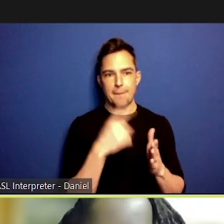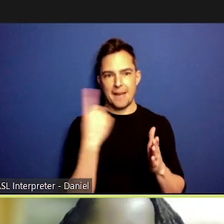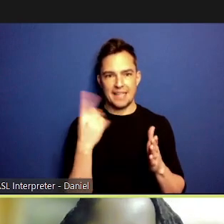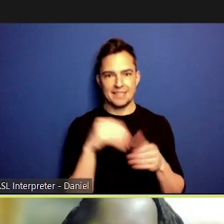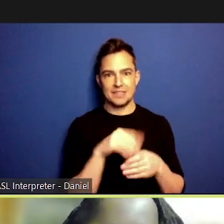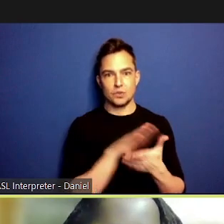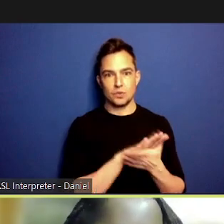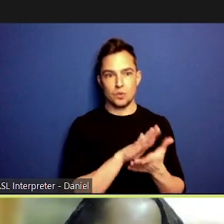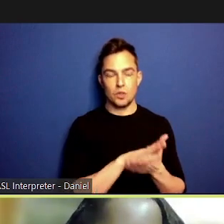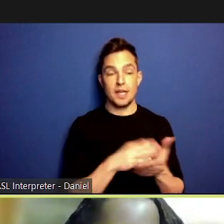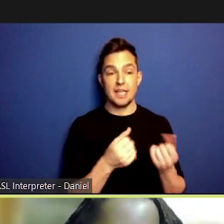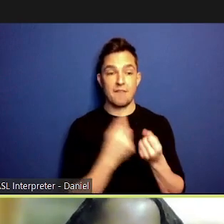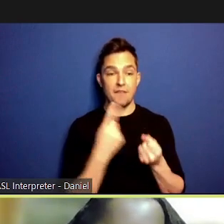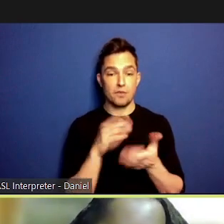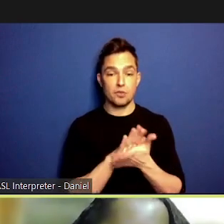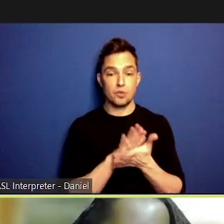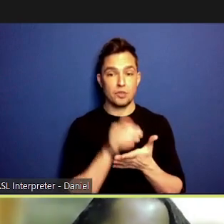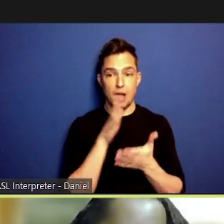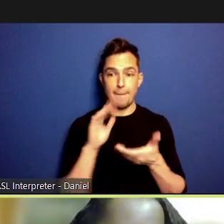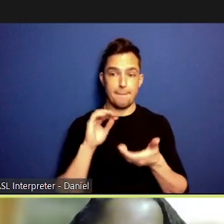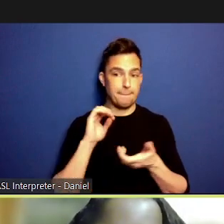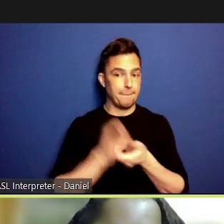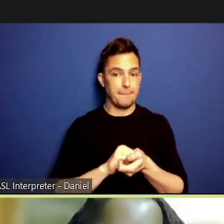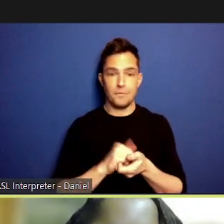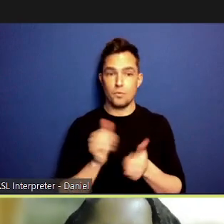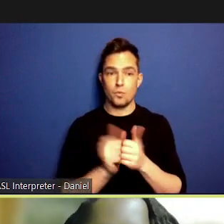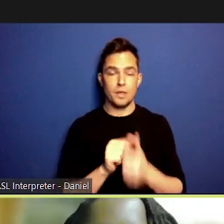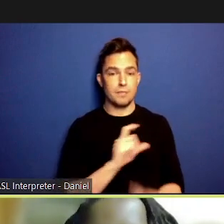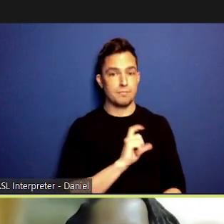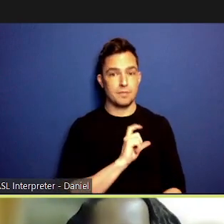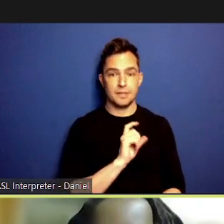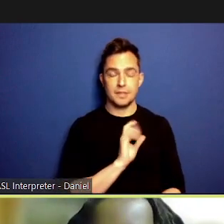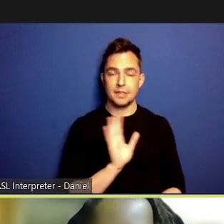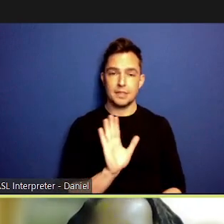for the school to not continue their partnership with police. It's really important to understand